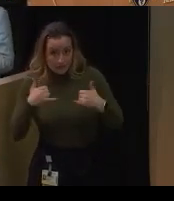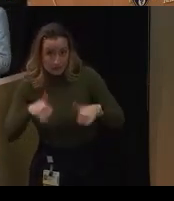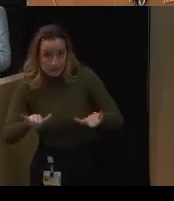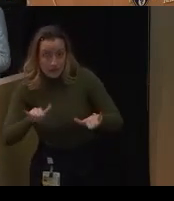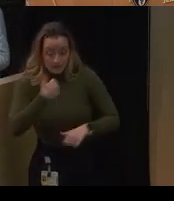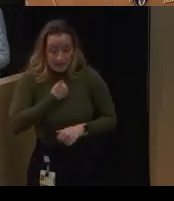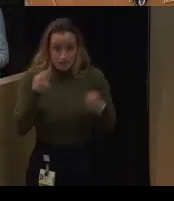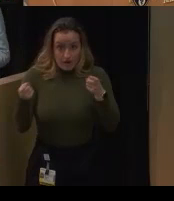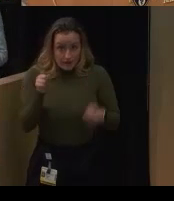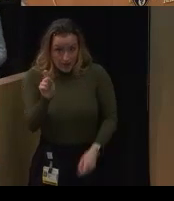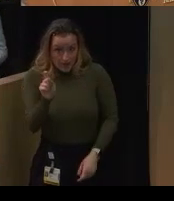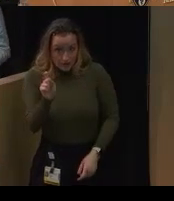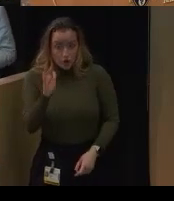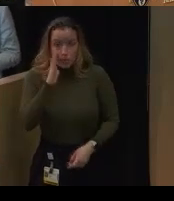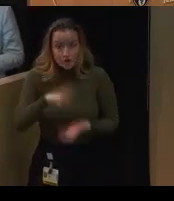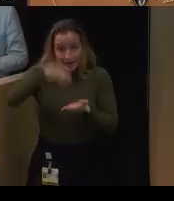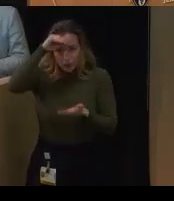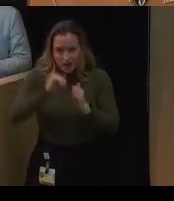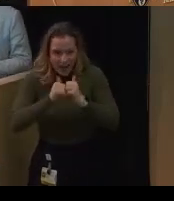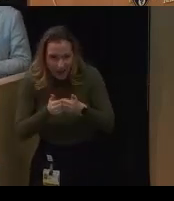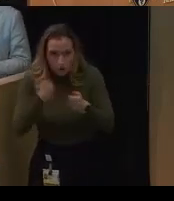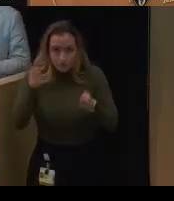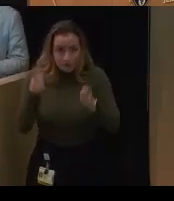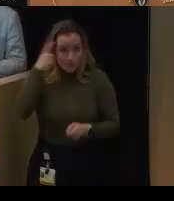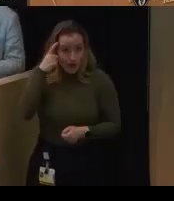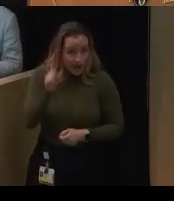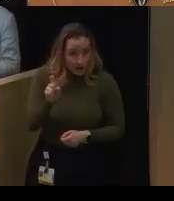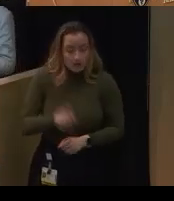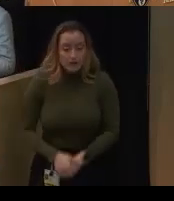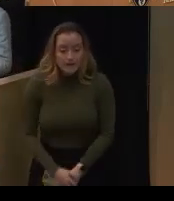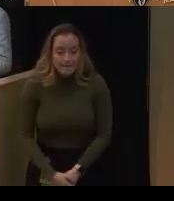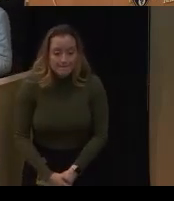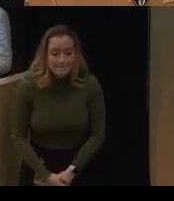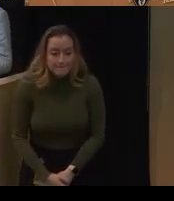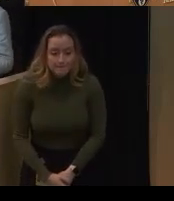of the network they learn something about how to manipulate those brain States and then you compare